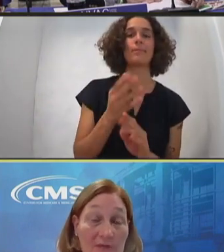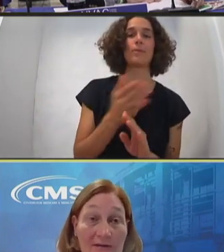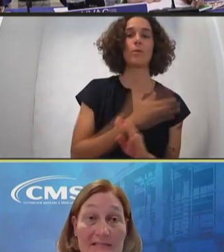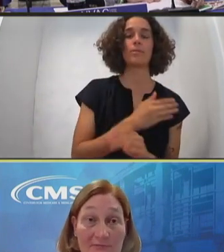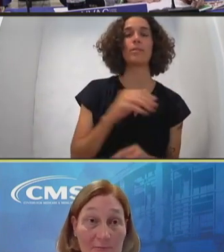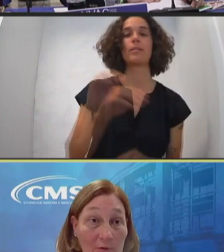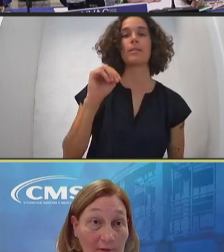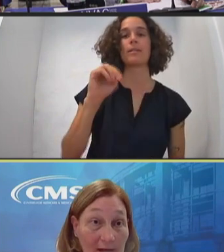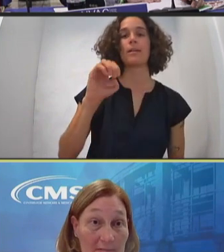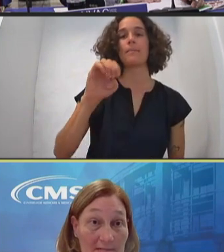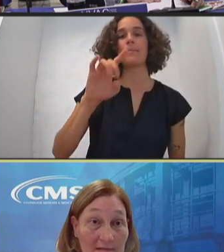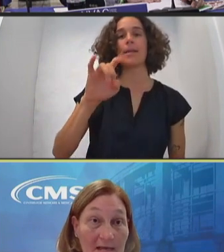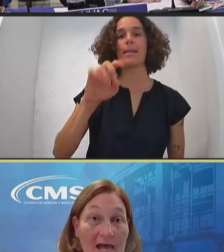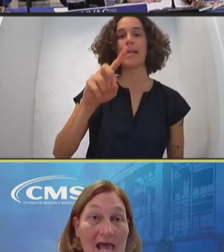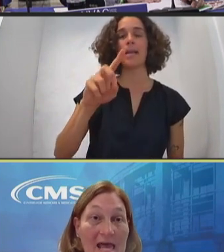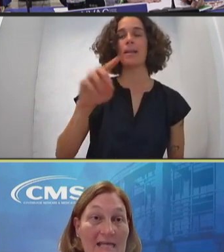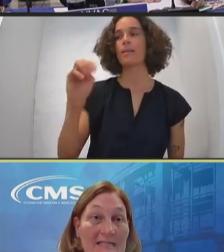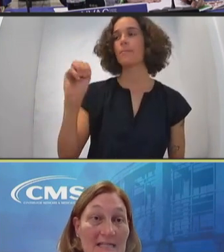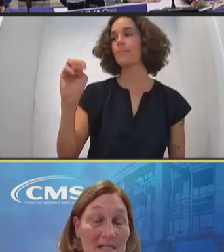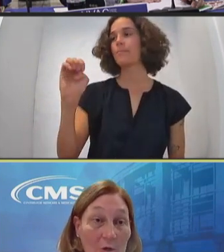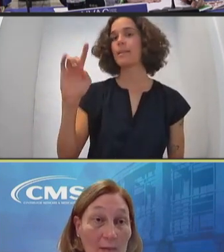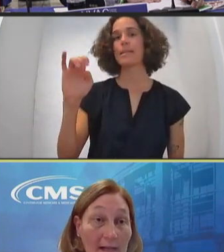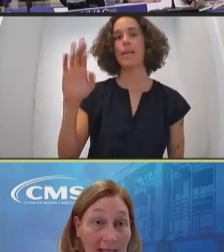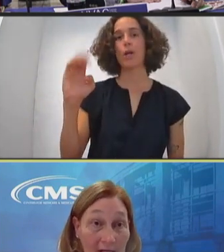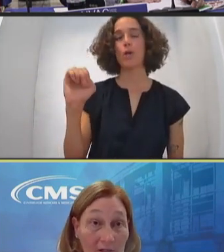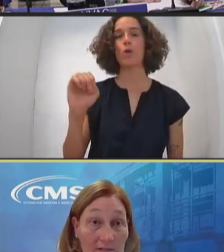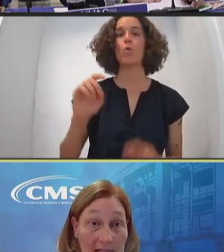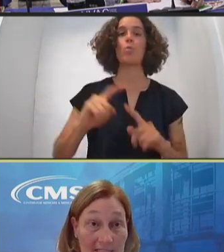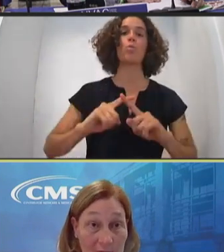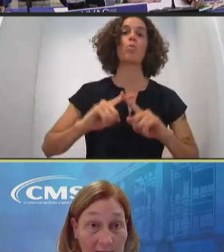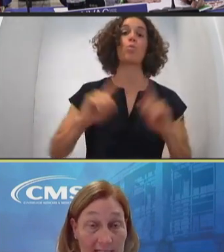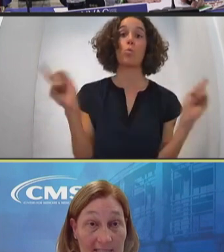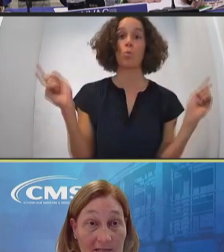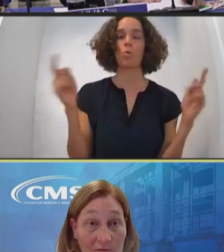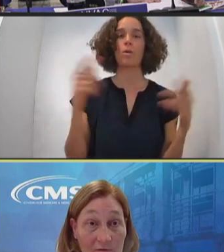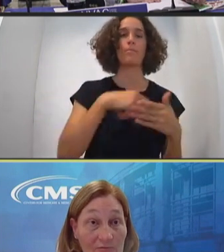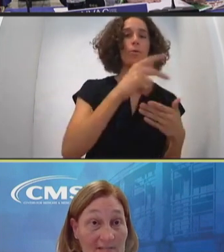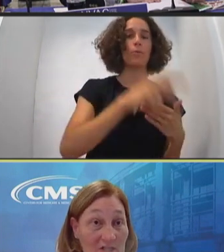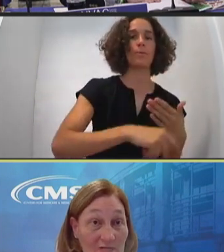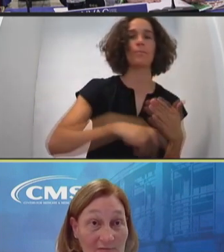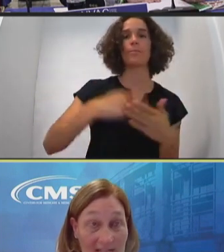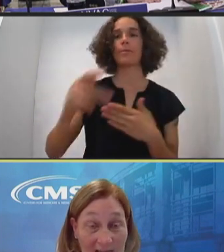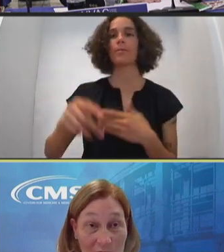are two very different programs. And, you know, Medicare sets the rates to the physician fee